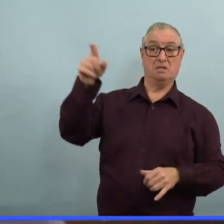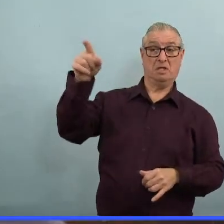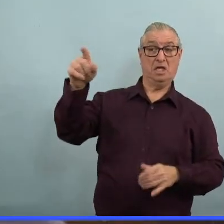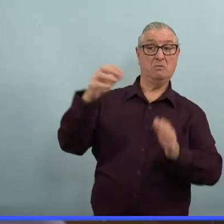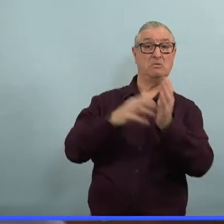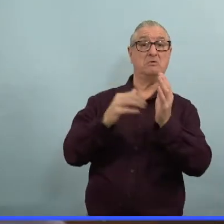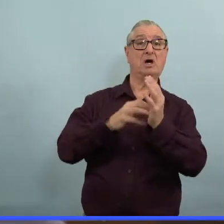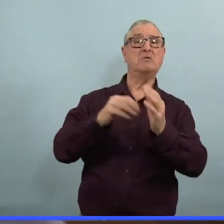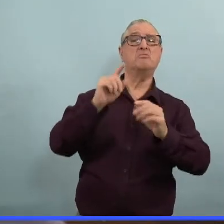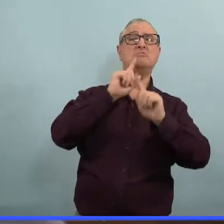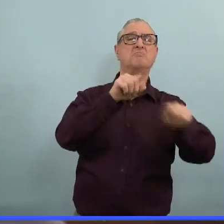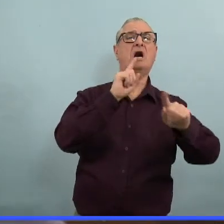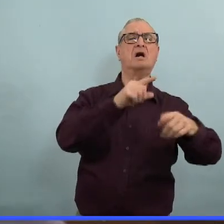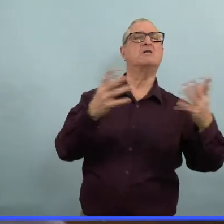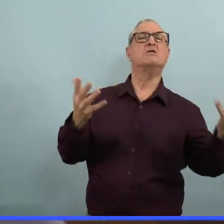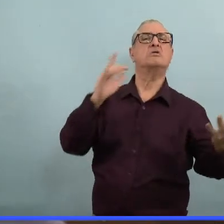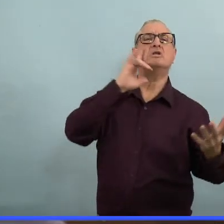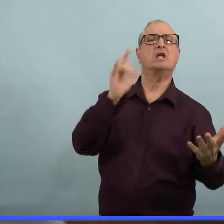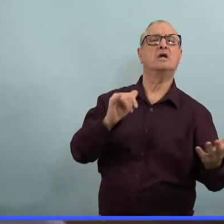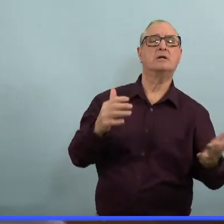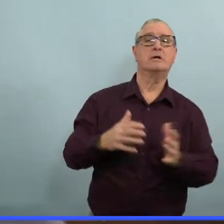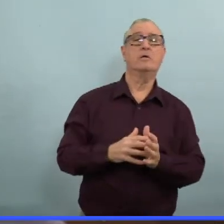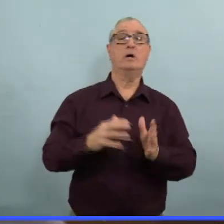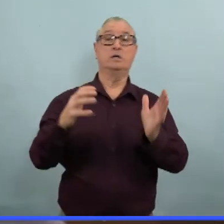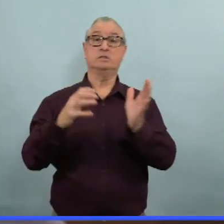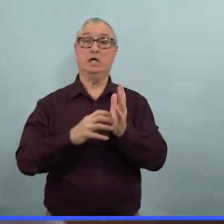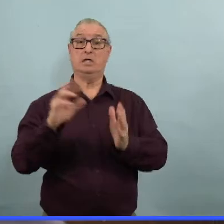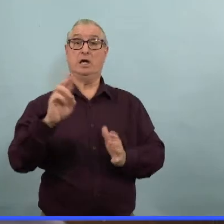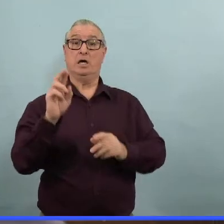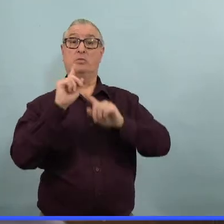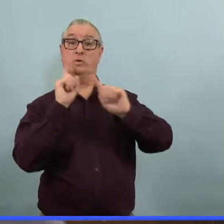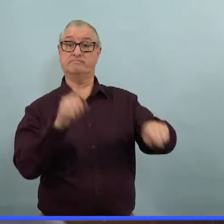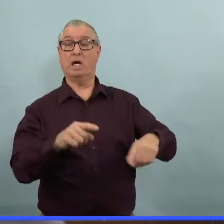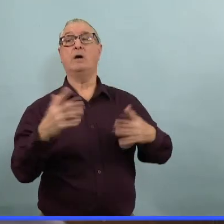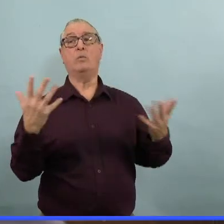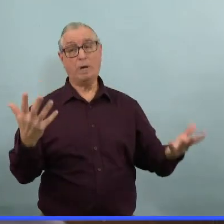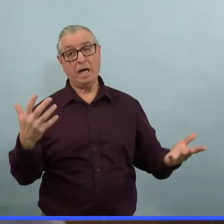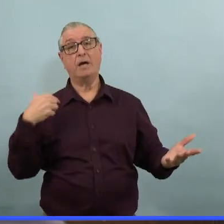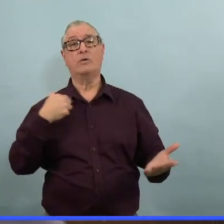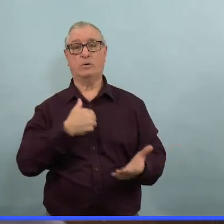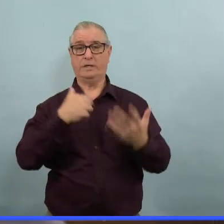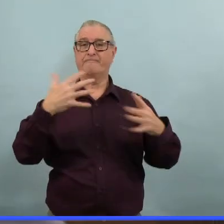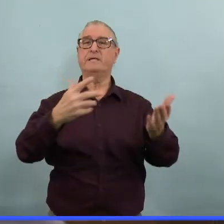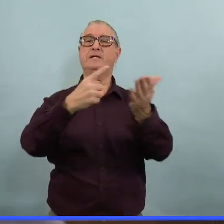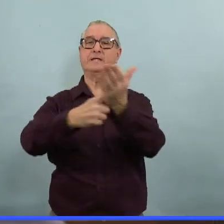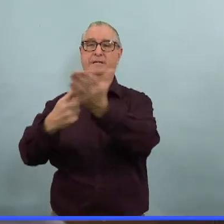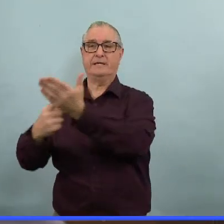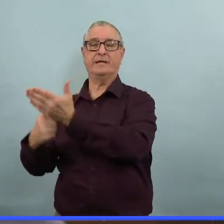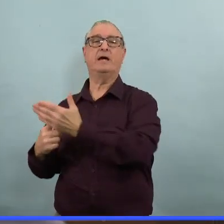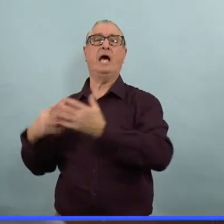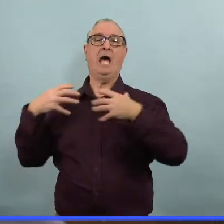as well so we have various uh discussions um you know about about our approach about their planning